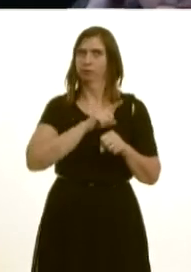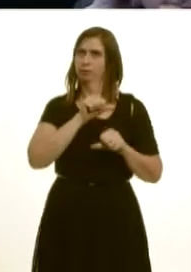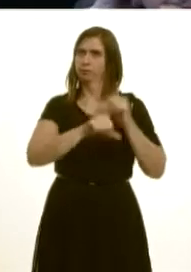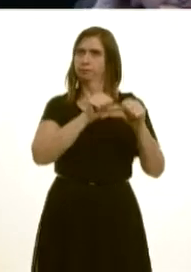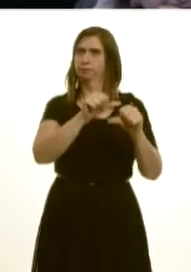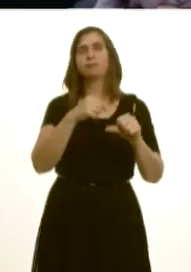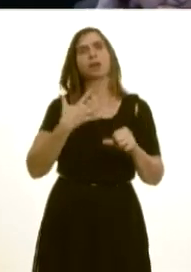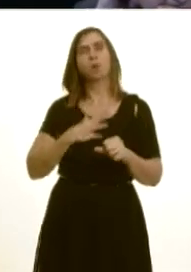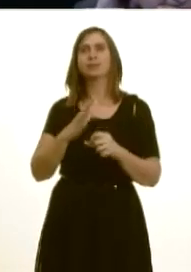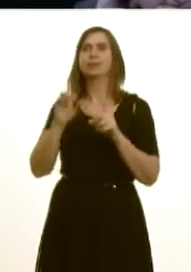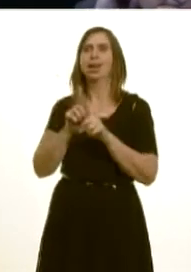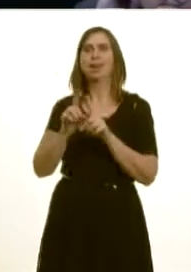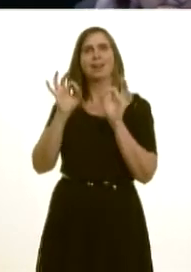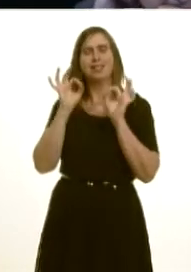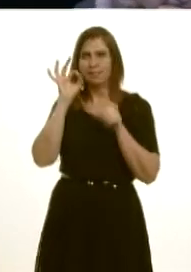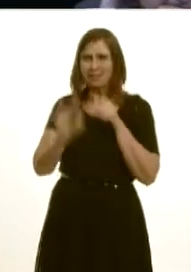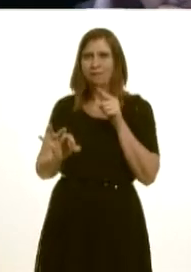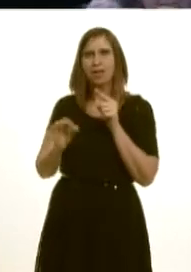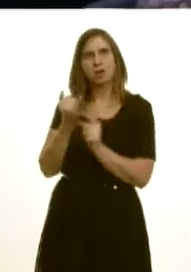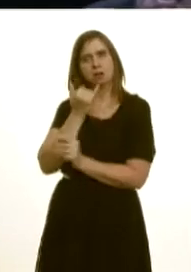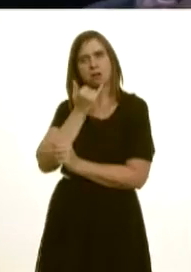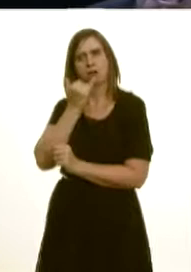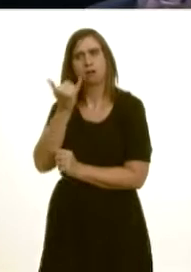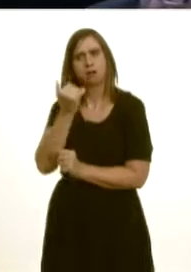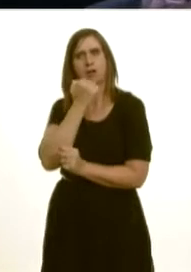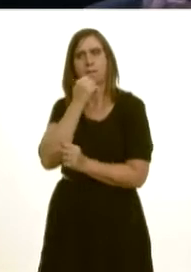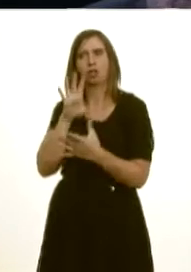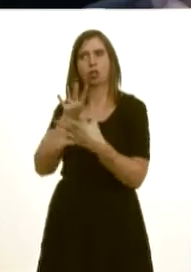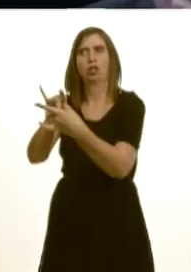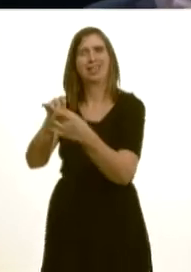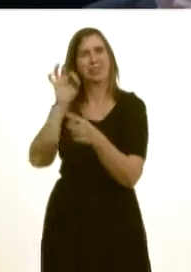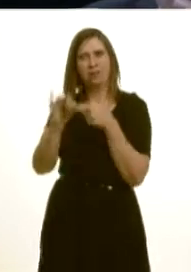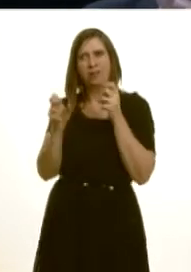whistleblowing hotline to help deal with these issues effectively and quickly. What steps